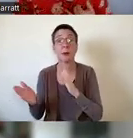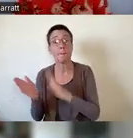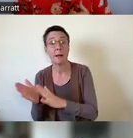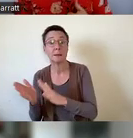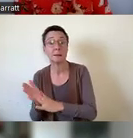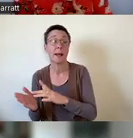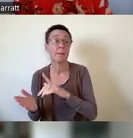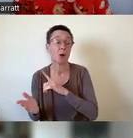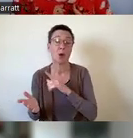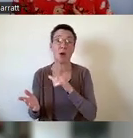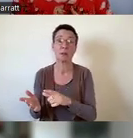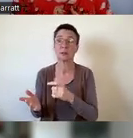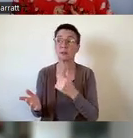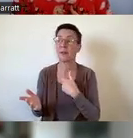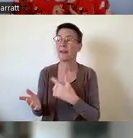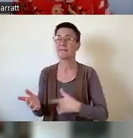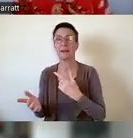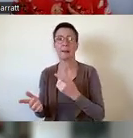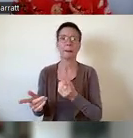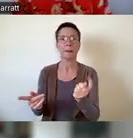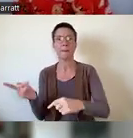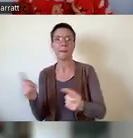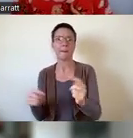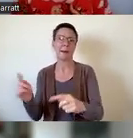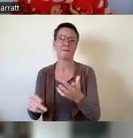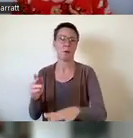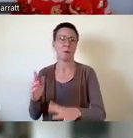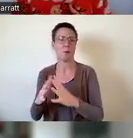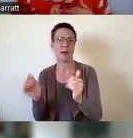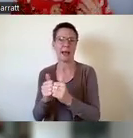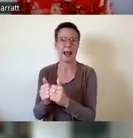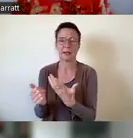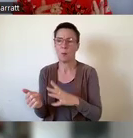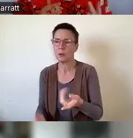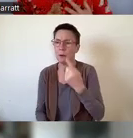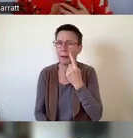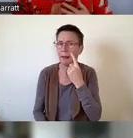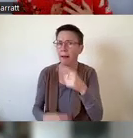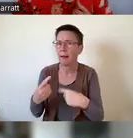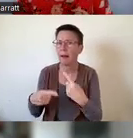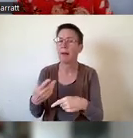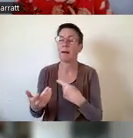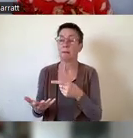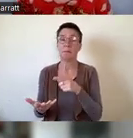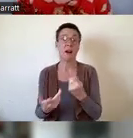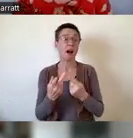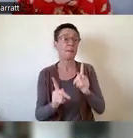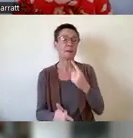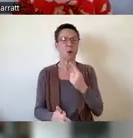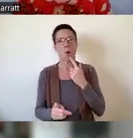"Oh, everyone's back from the weekend, and they're interested in what's happening. Some people will say, "Well, Monday's too busy.